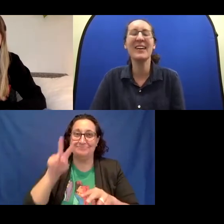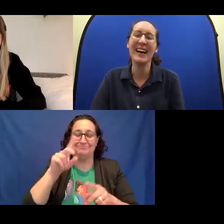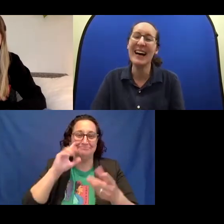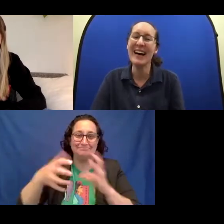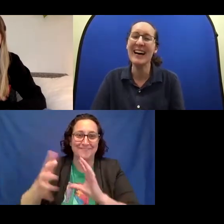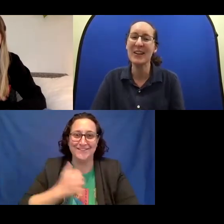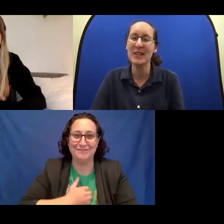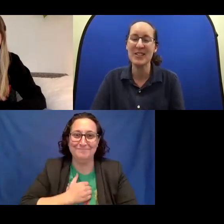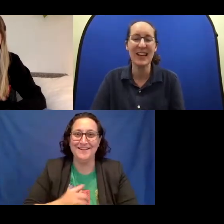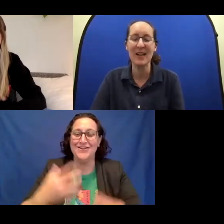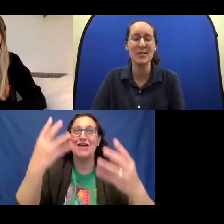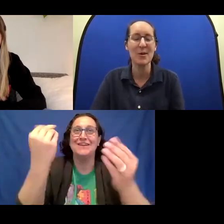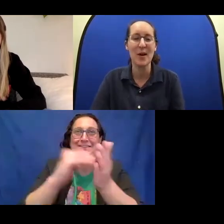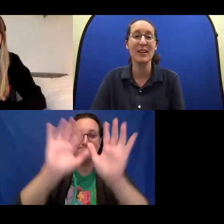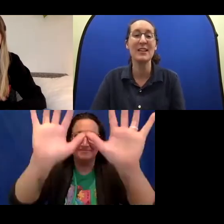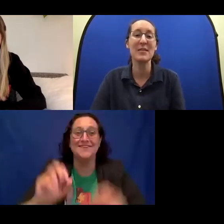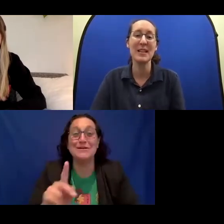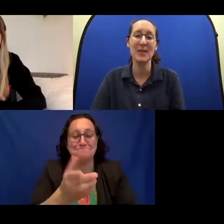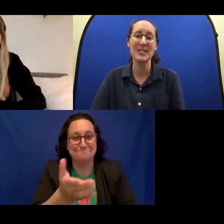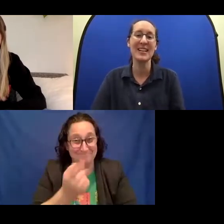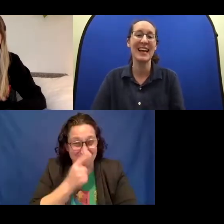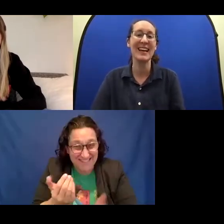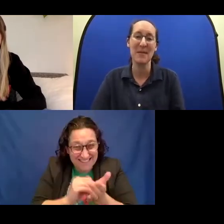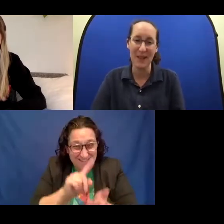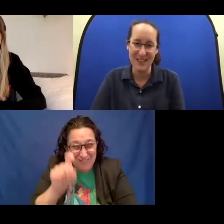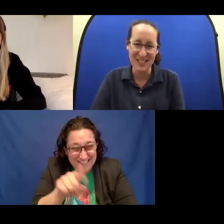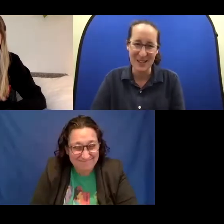the question again, I was thrown off. Can you give me the question again? I apologize, do you mind?